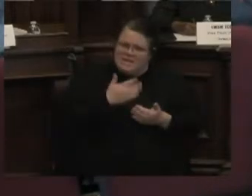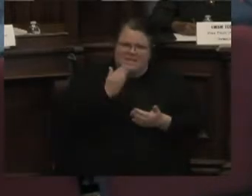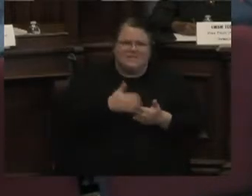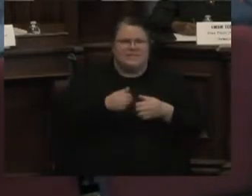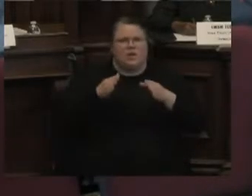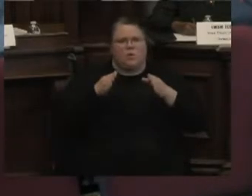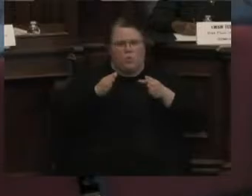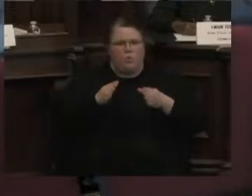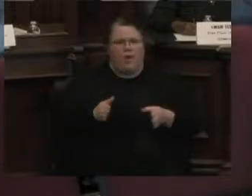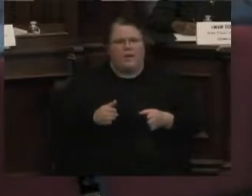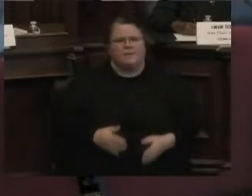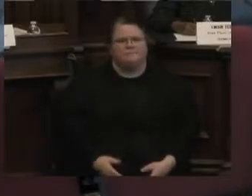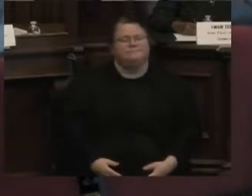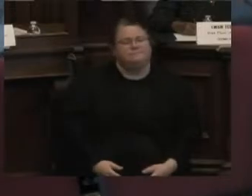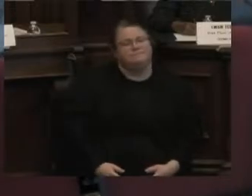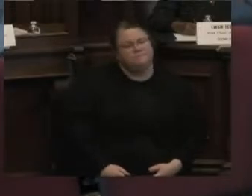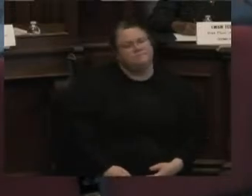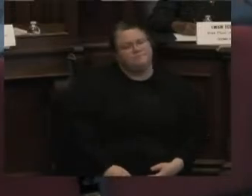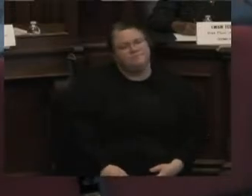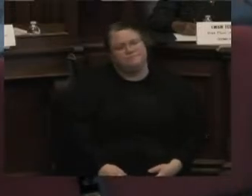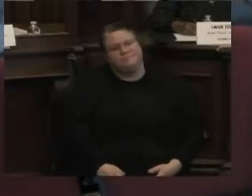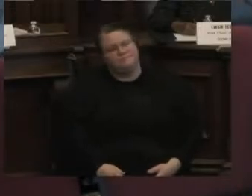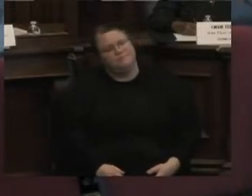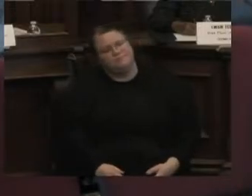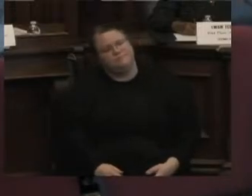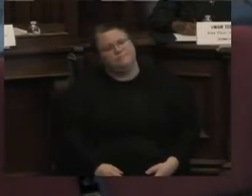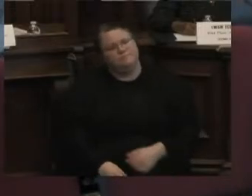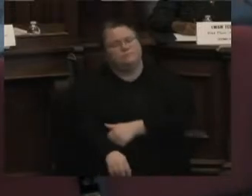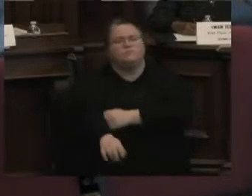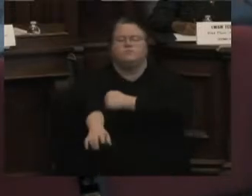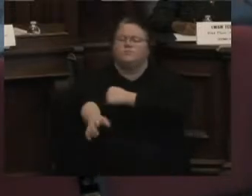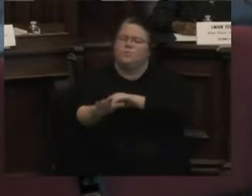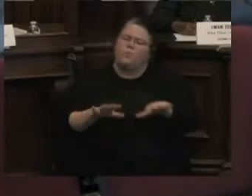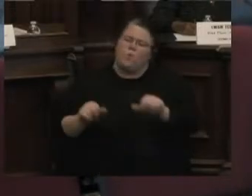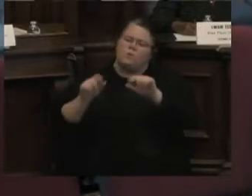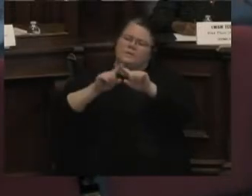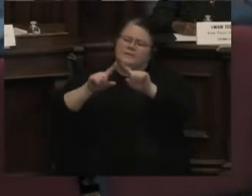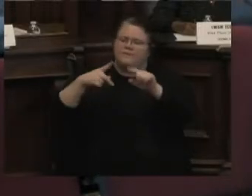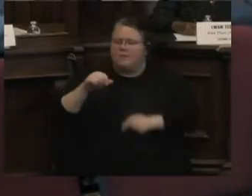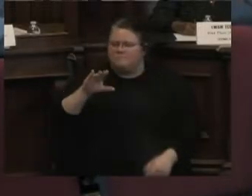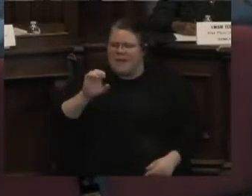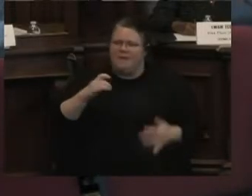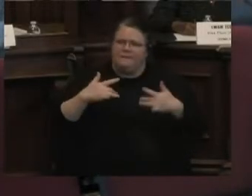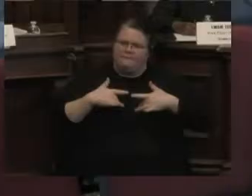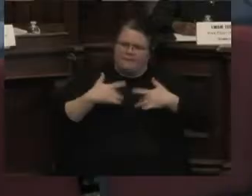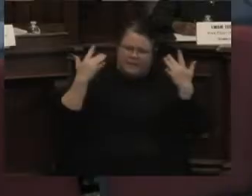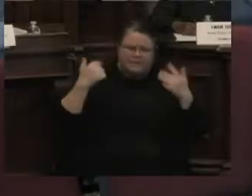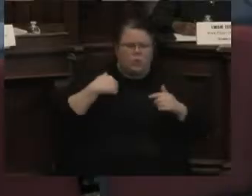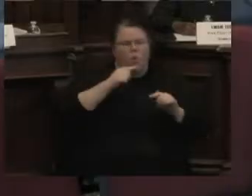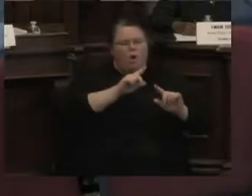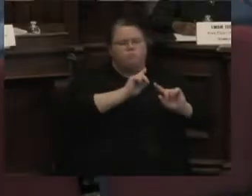phones. So QR codes is a really fun way and easy way to do that.